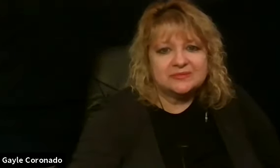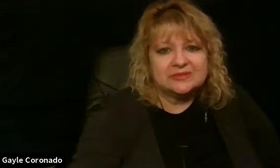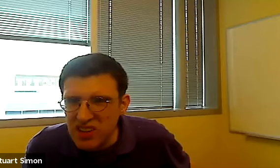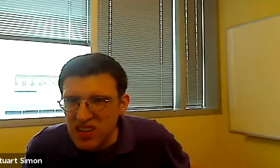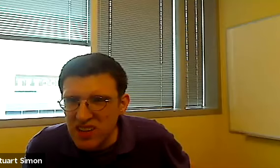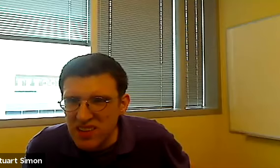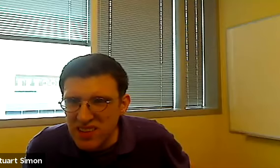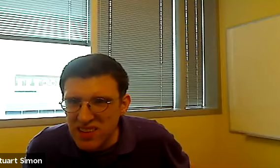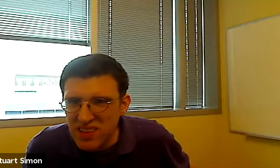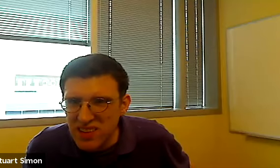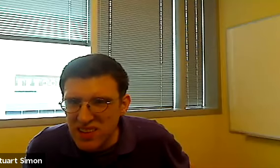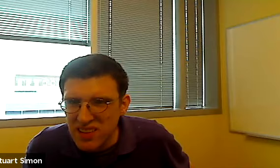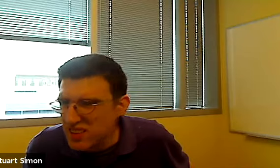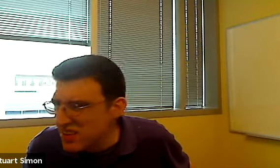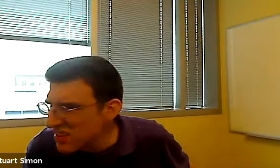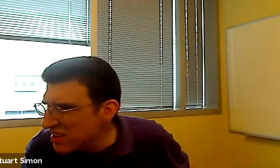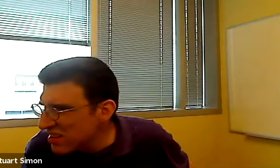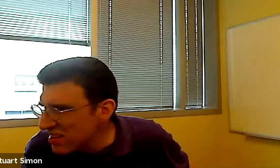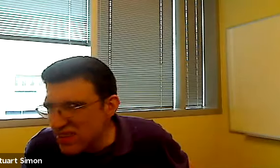What was the question.